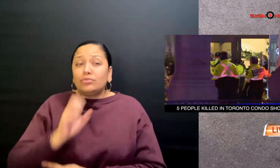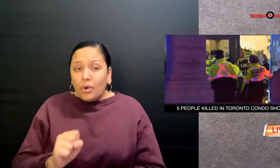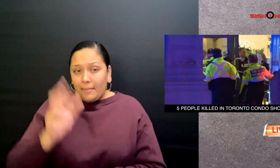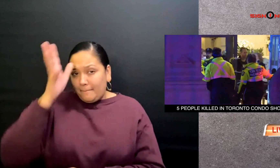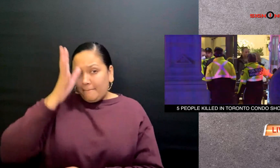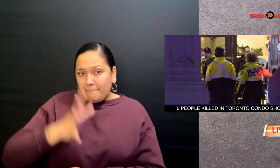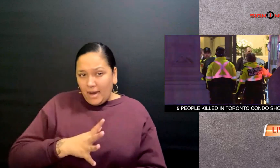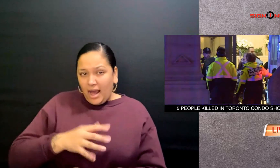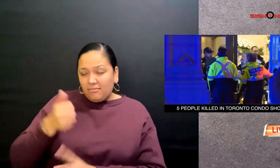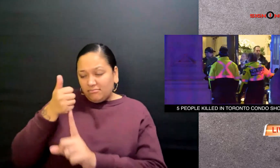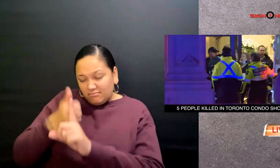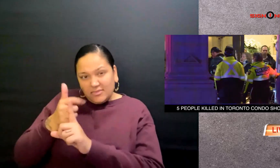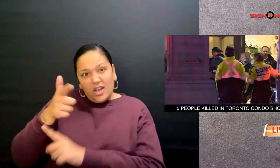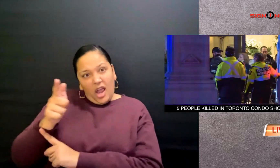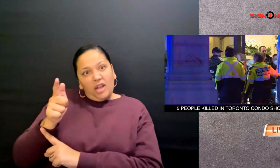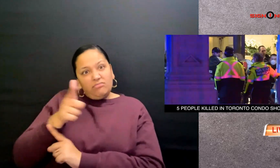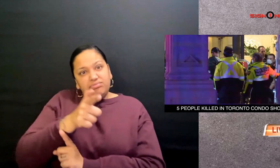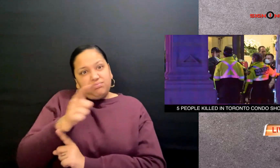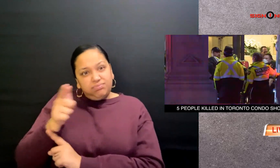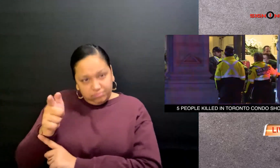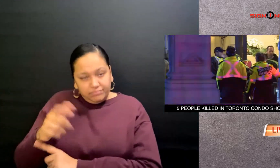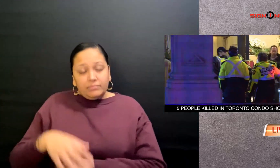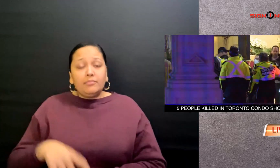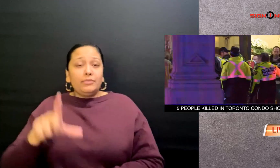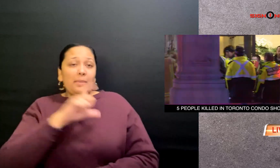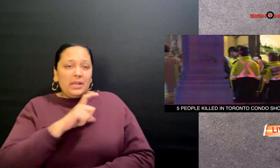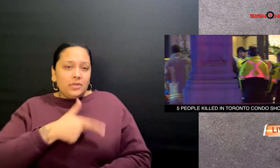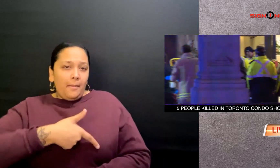the 73-year-old gunman was shot and killed by police